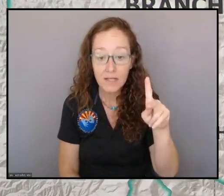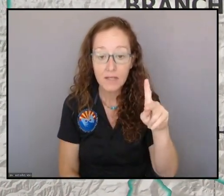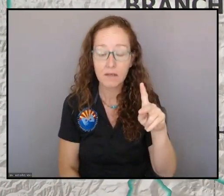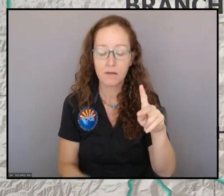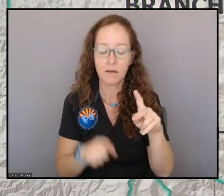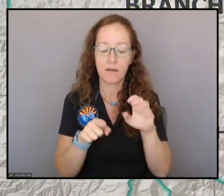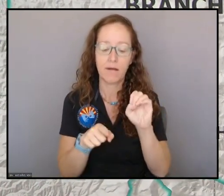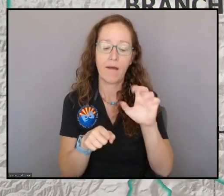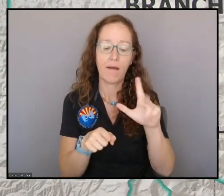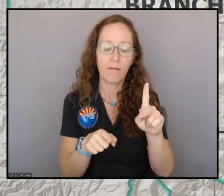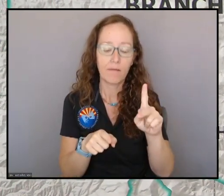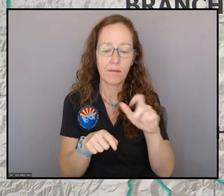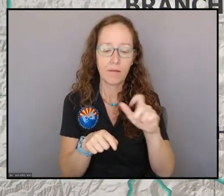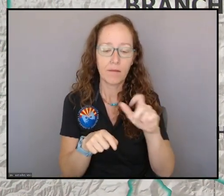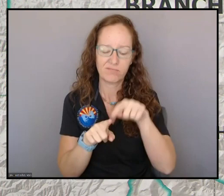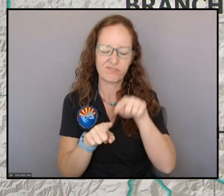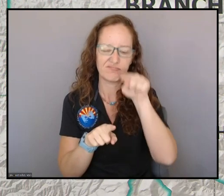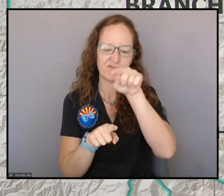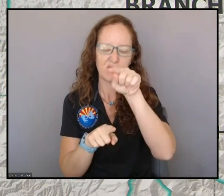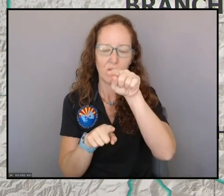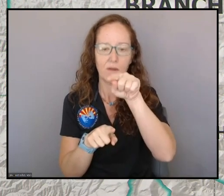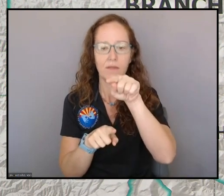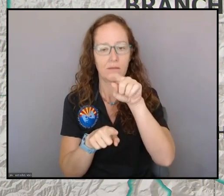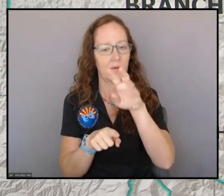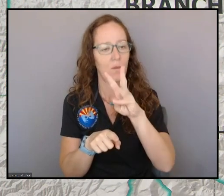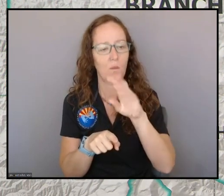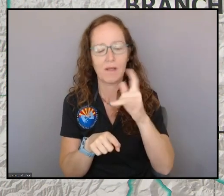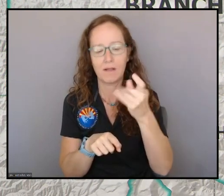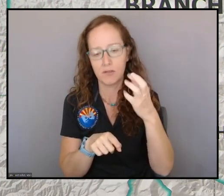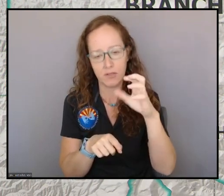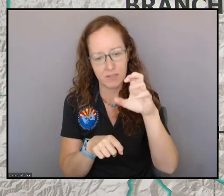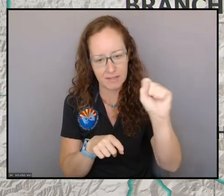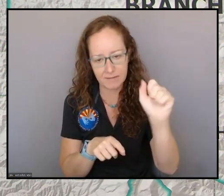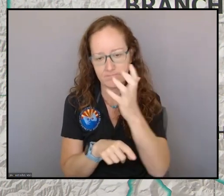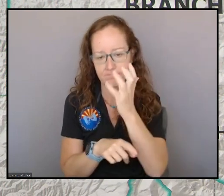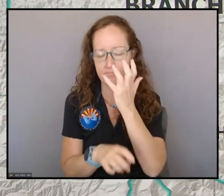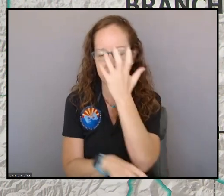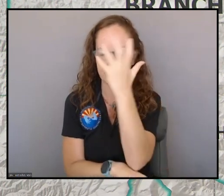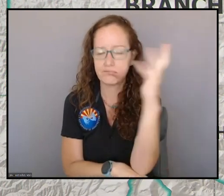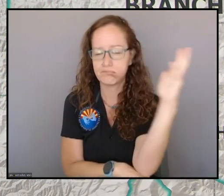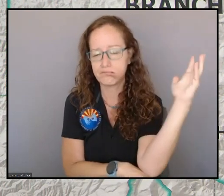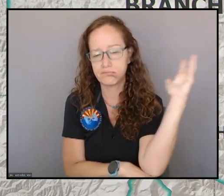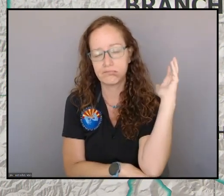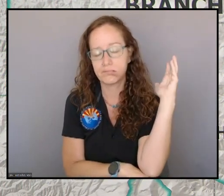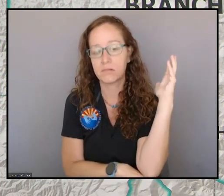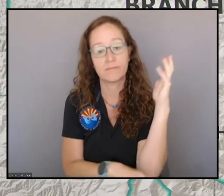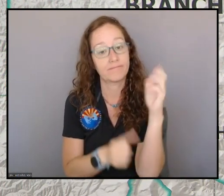area is in the wilderness. That fire continues to grow at a